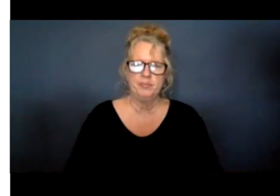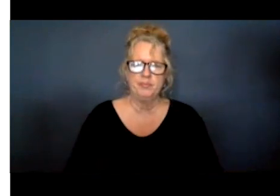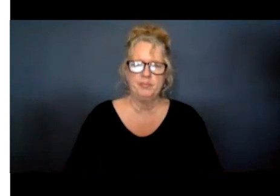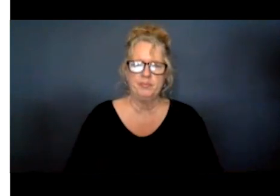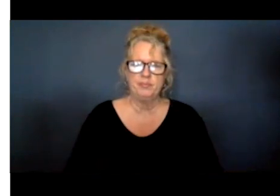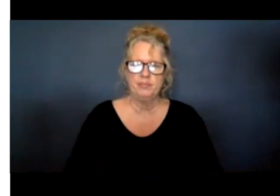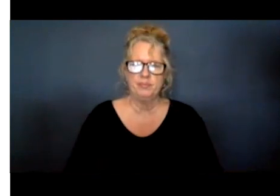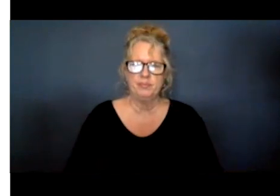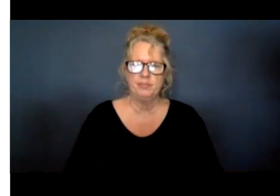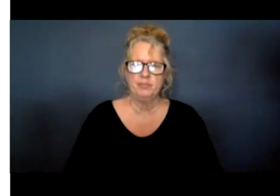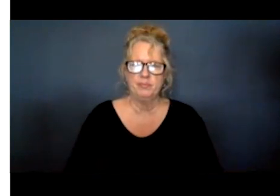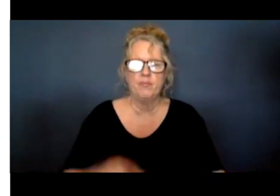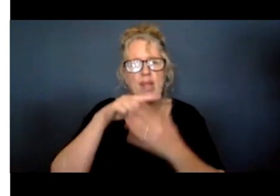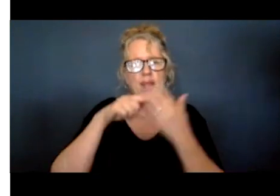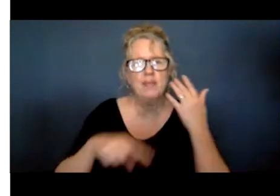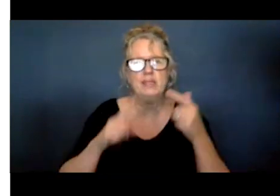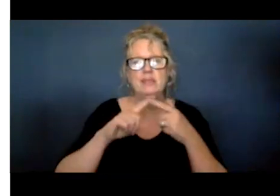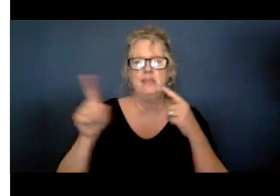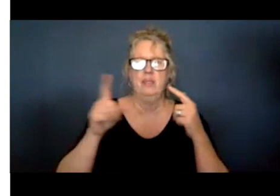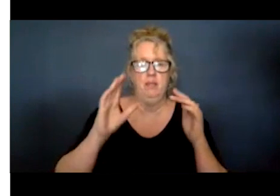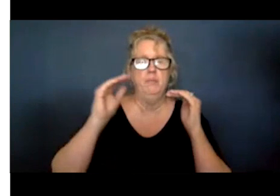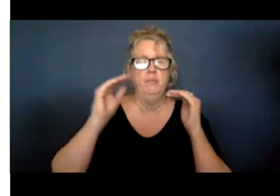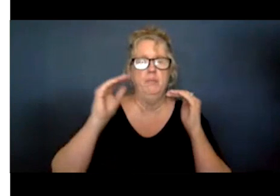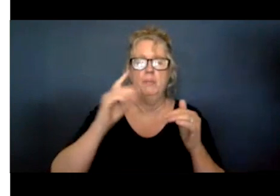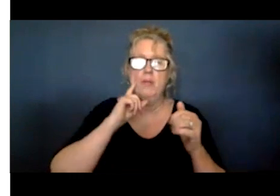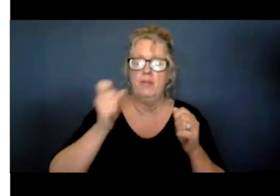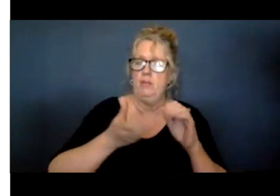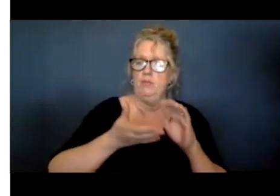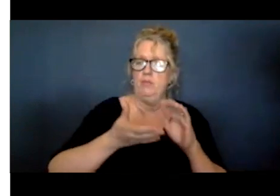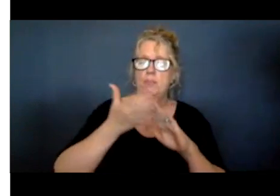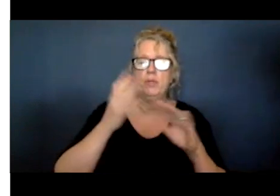These advancements show how mainstream operating systems are allowing users to